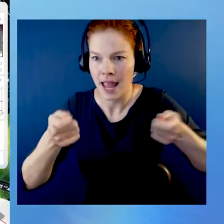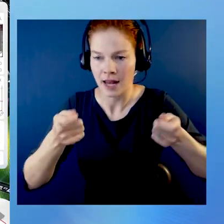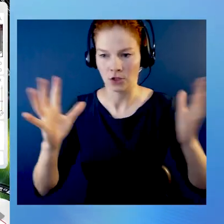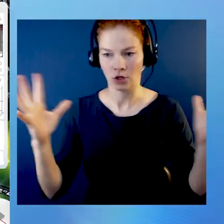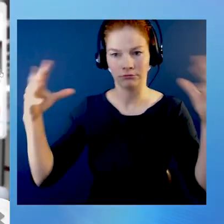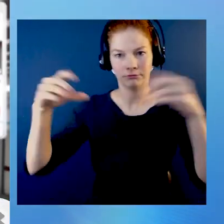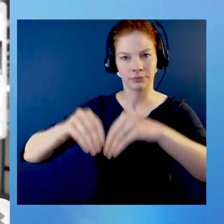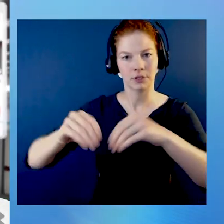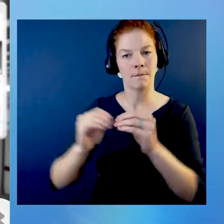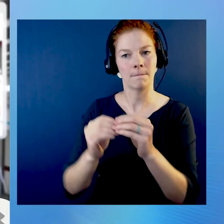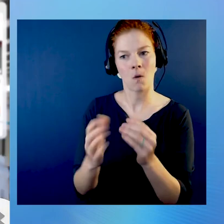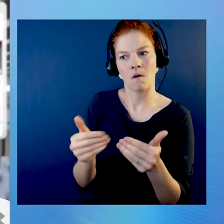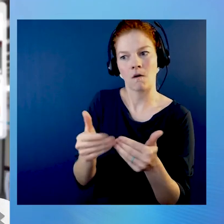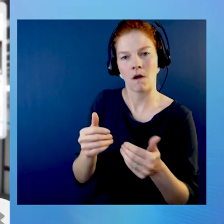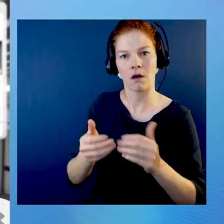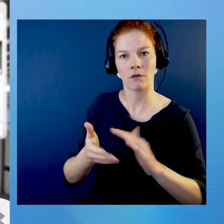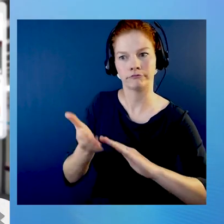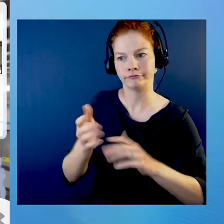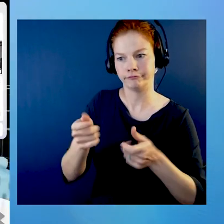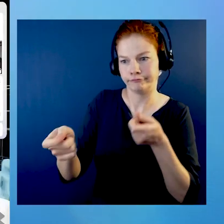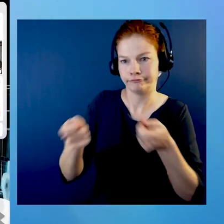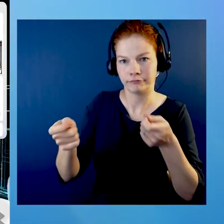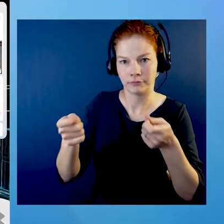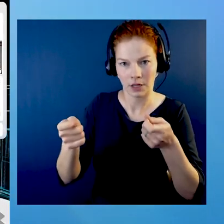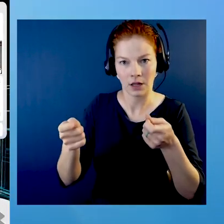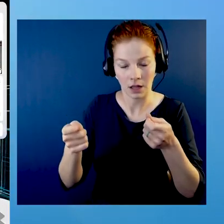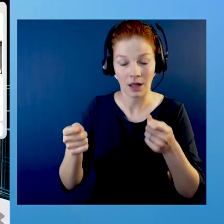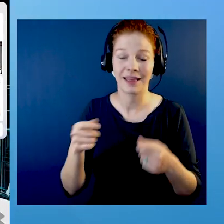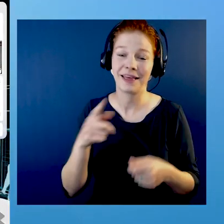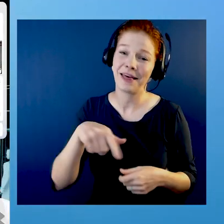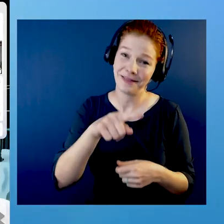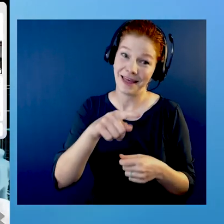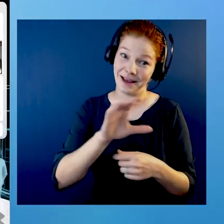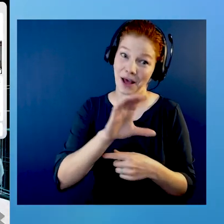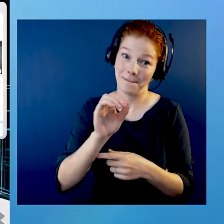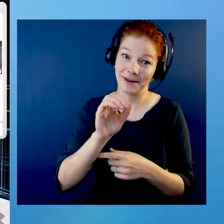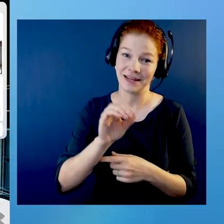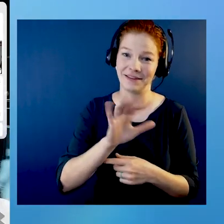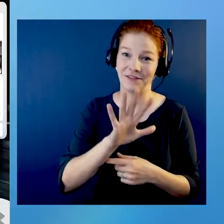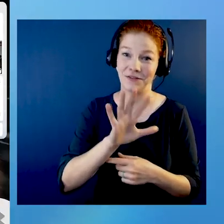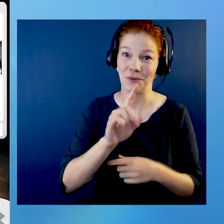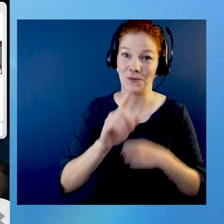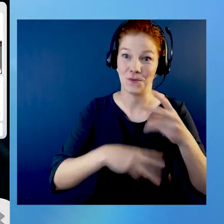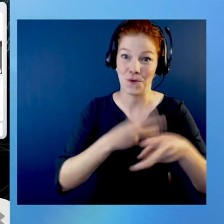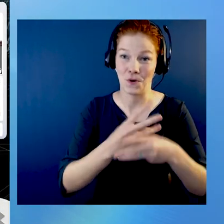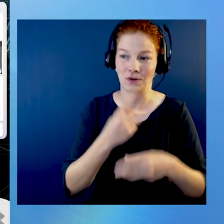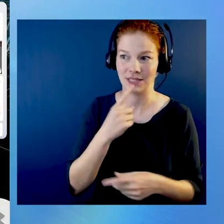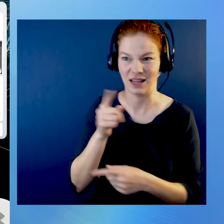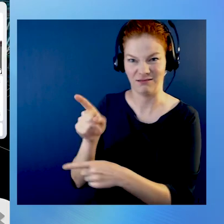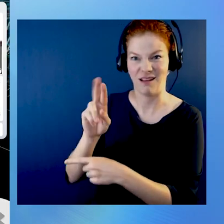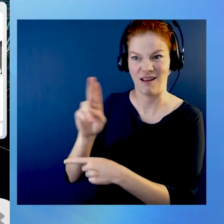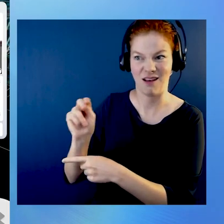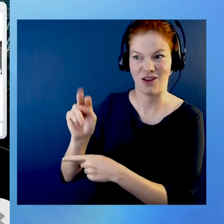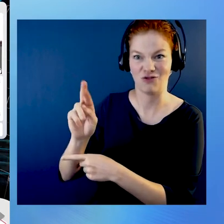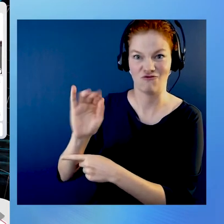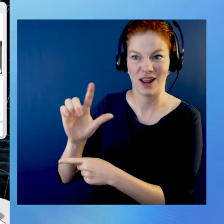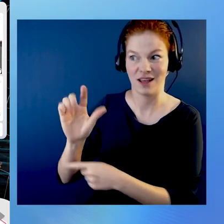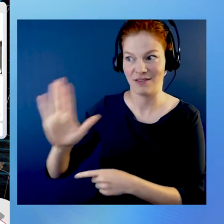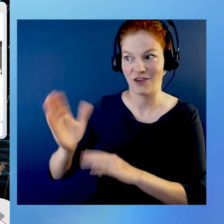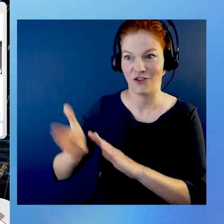51World has cited several Unreal Engine features as being essential to the success of this Digital Twin, such our ease of use,